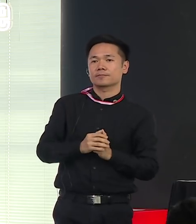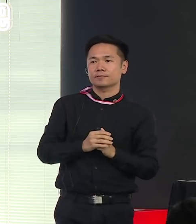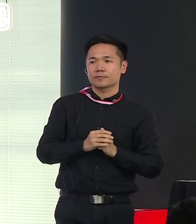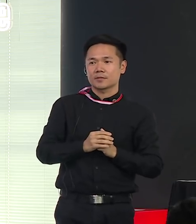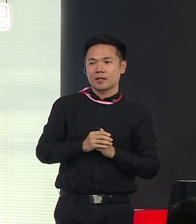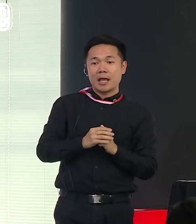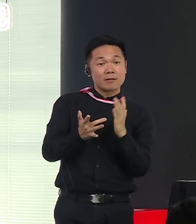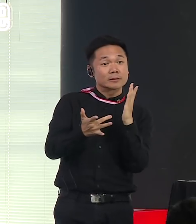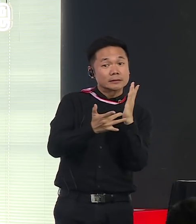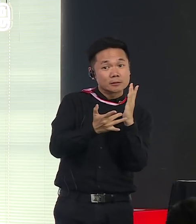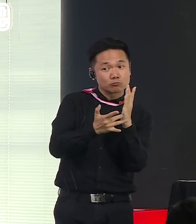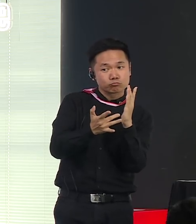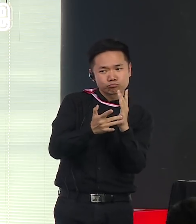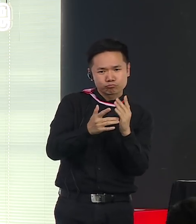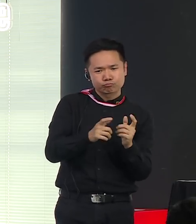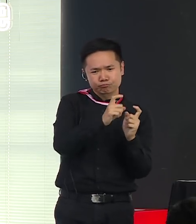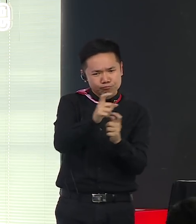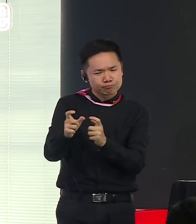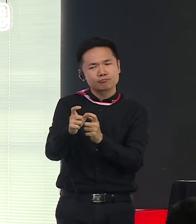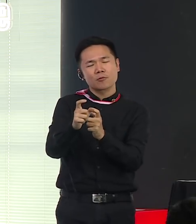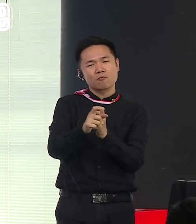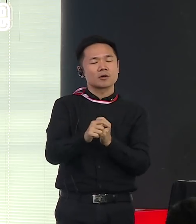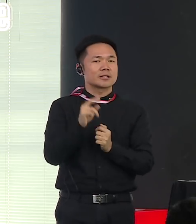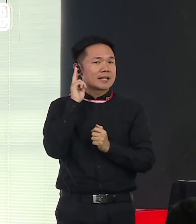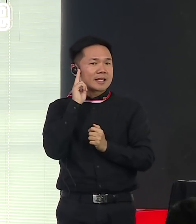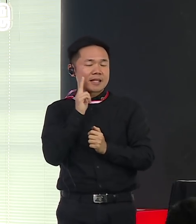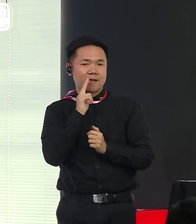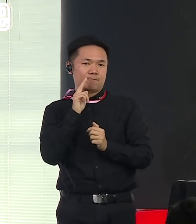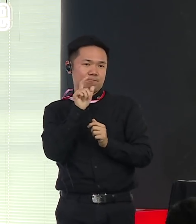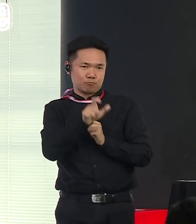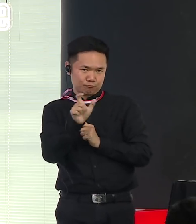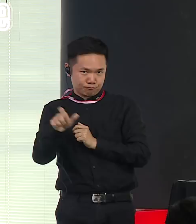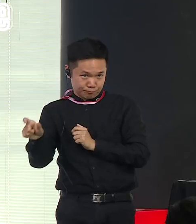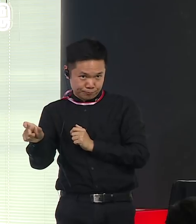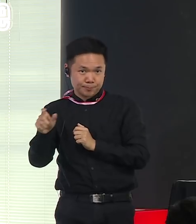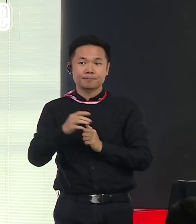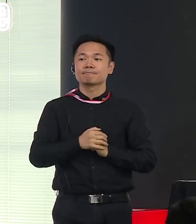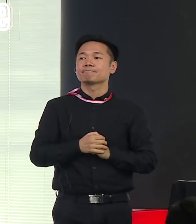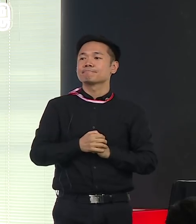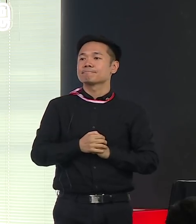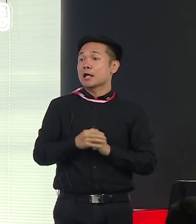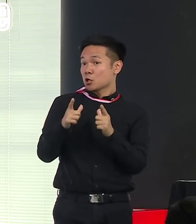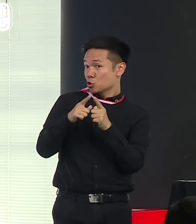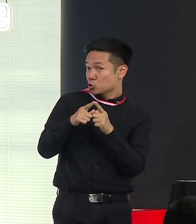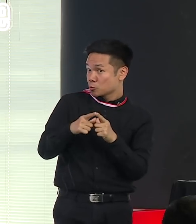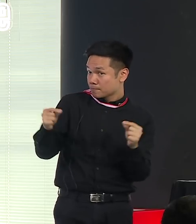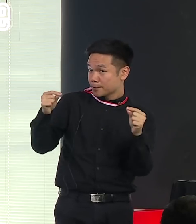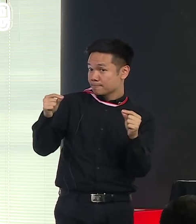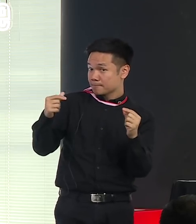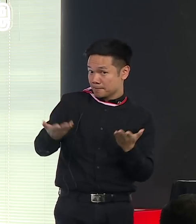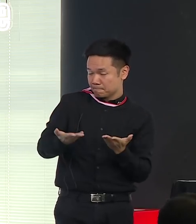Recently in Pakistan, Uzbekistan, we have carried out assistances in renovation of schools an centers for persons